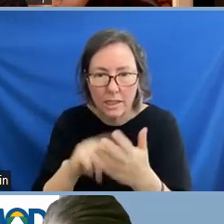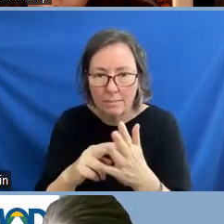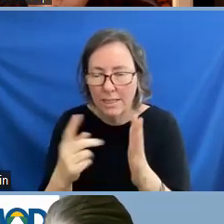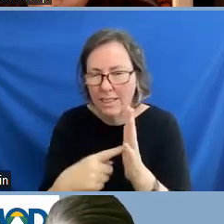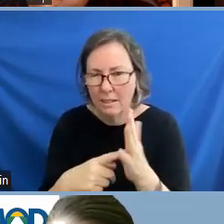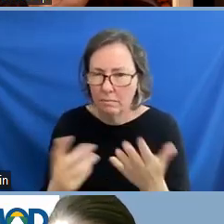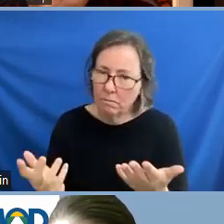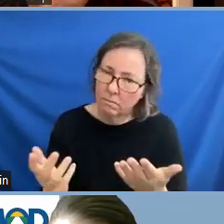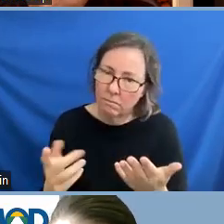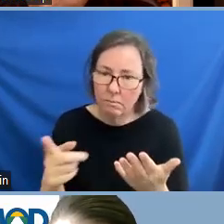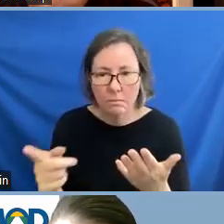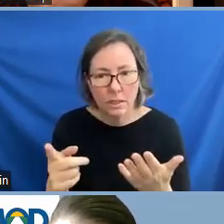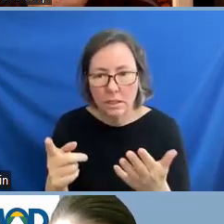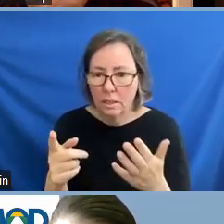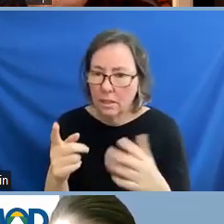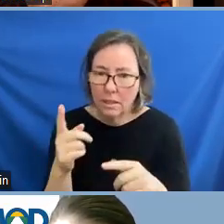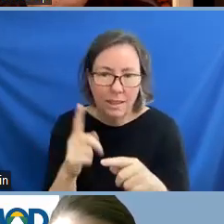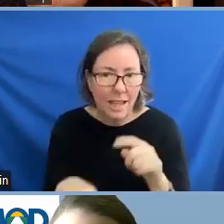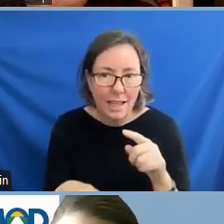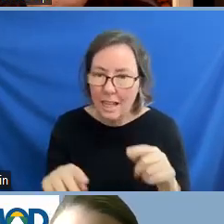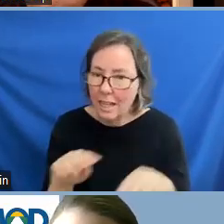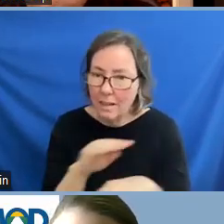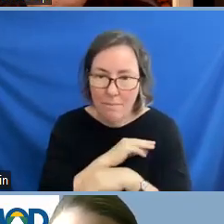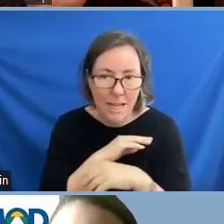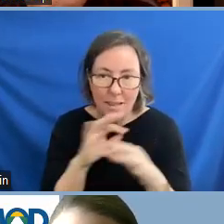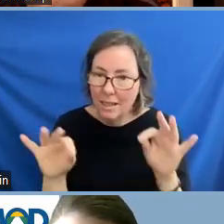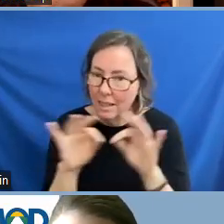where the person can't meet the essential functions of their job.